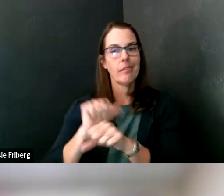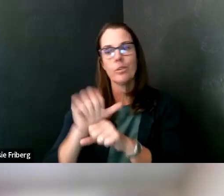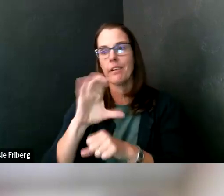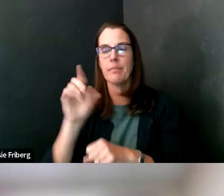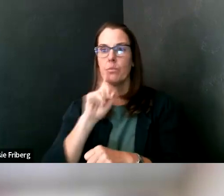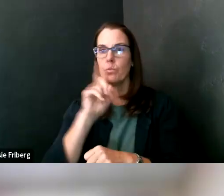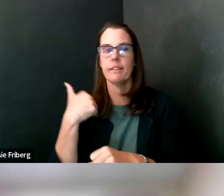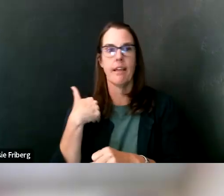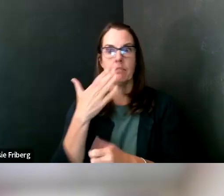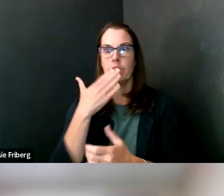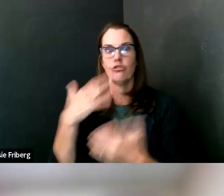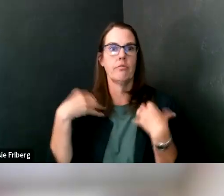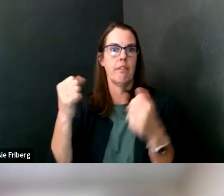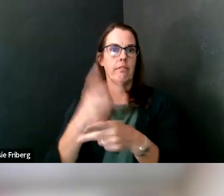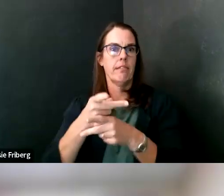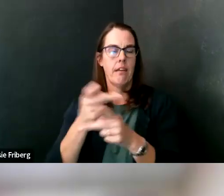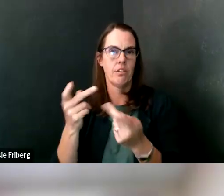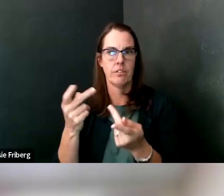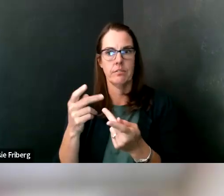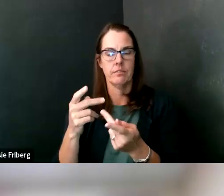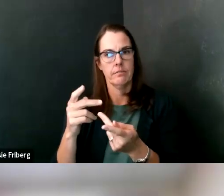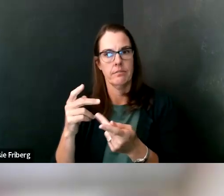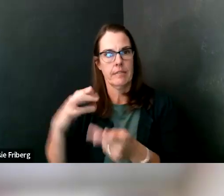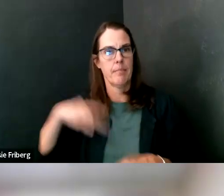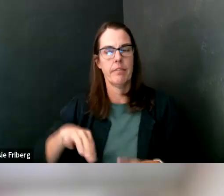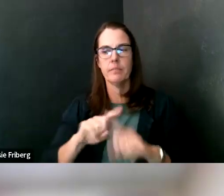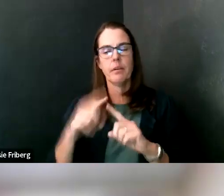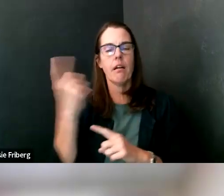healthcare. Um, but I always watched the retail price of the medications that were going up